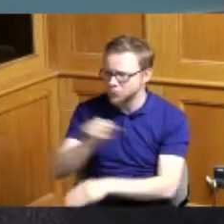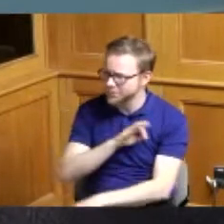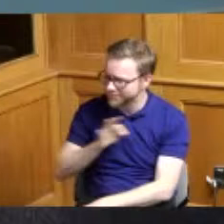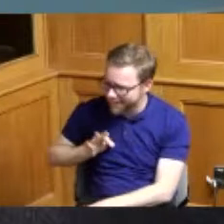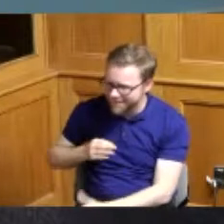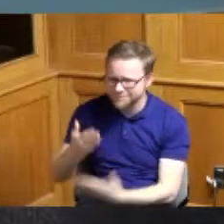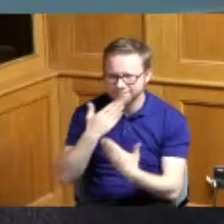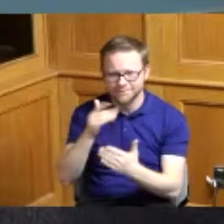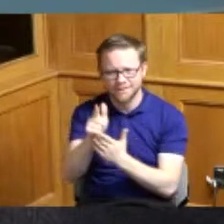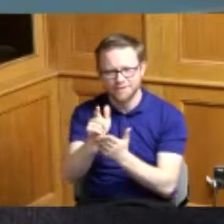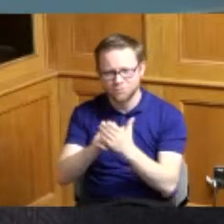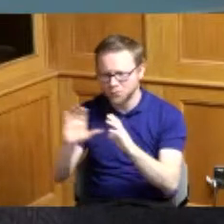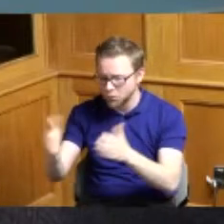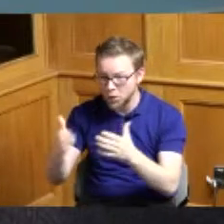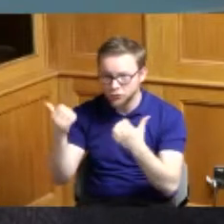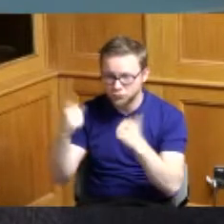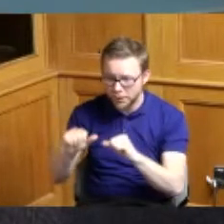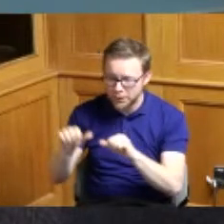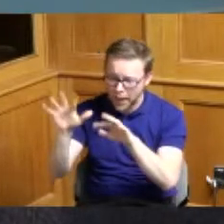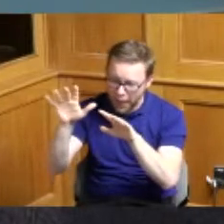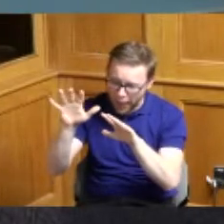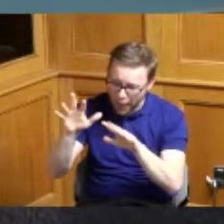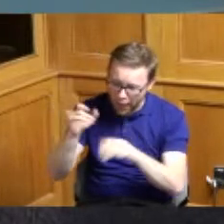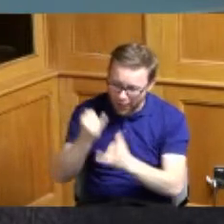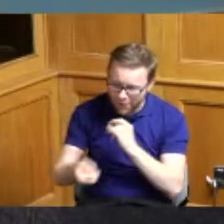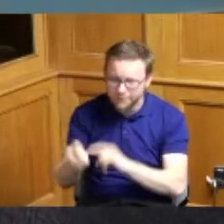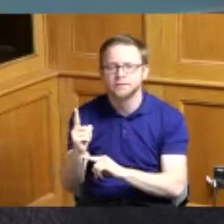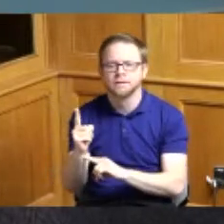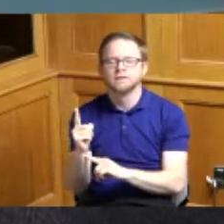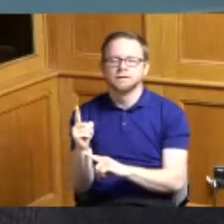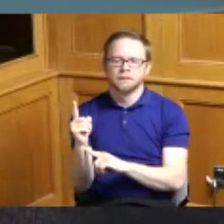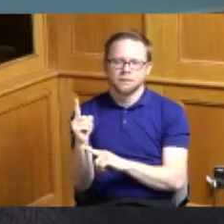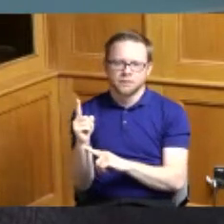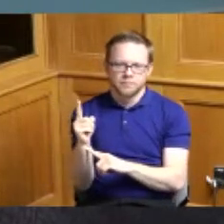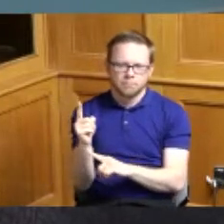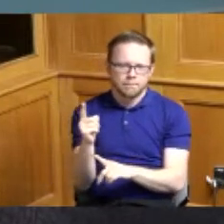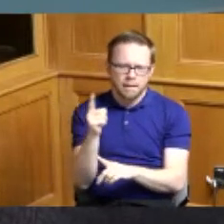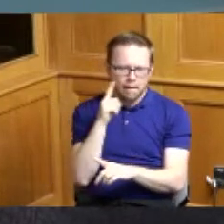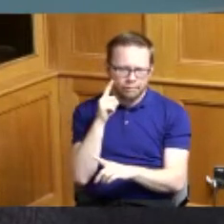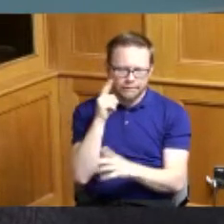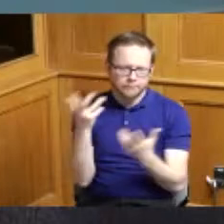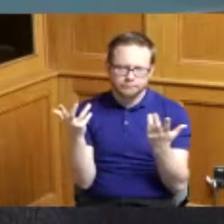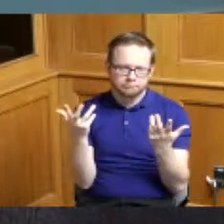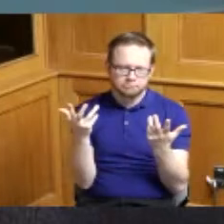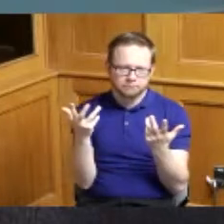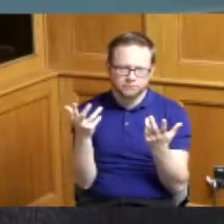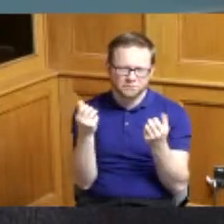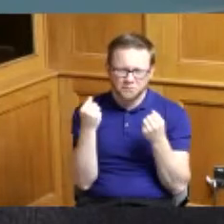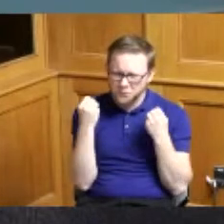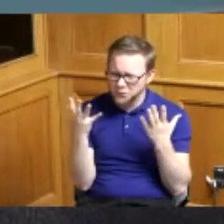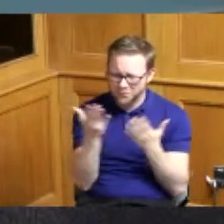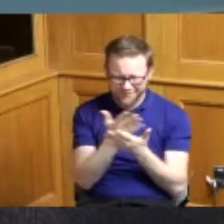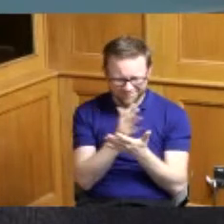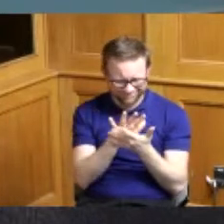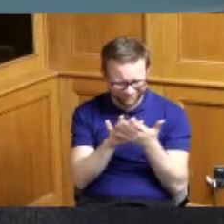that tried to crunch it uh but you know I think we gotta there's too many unknowns still and so